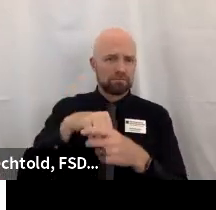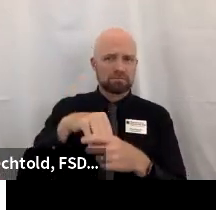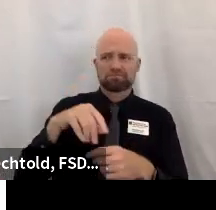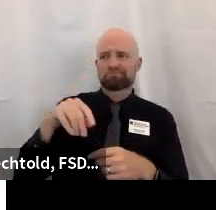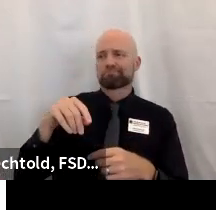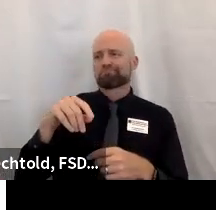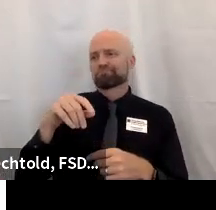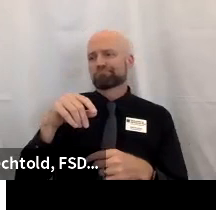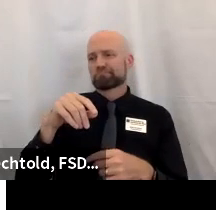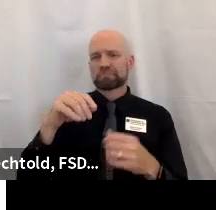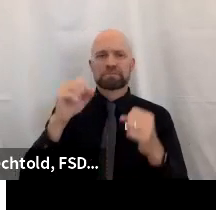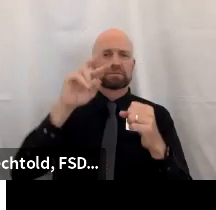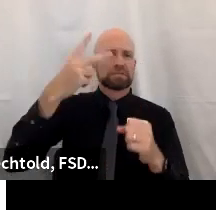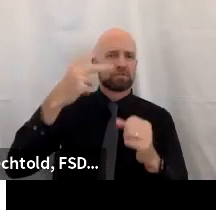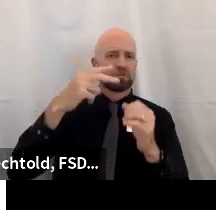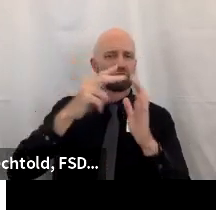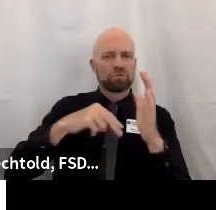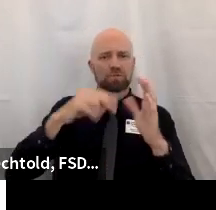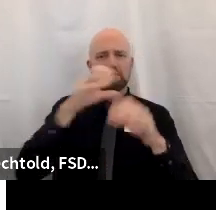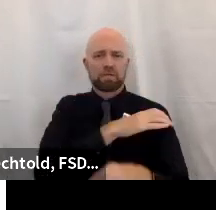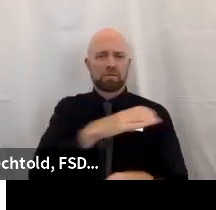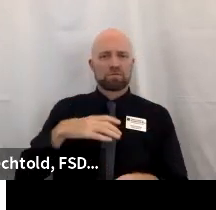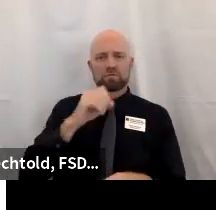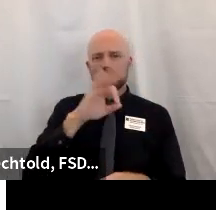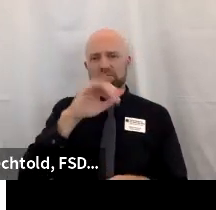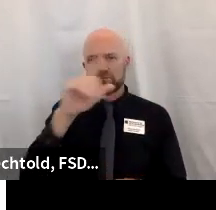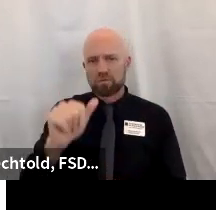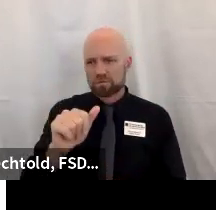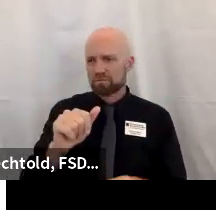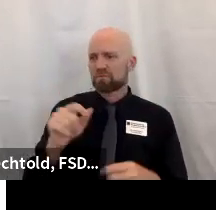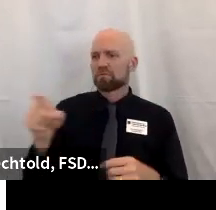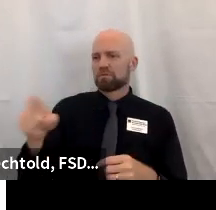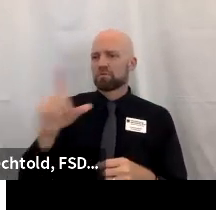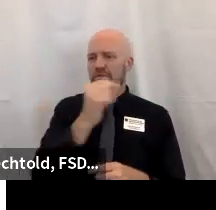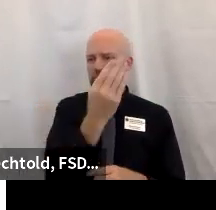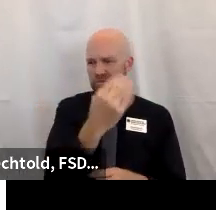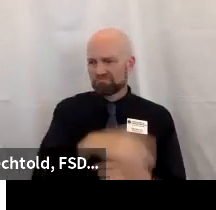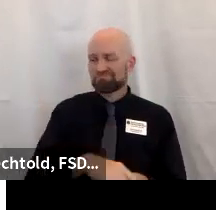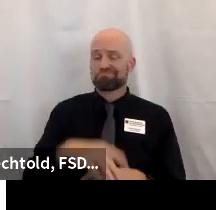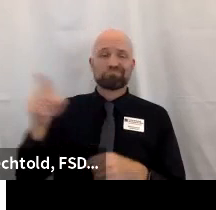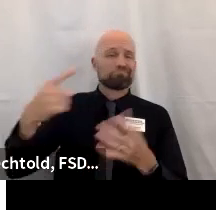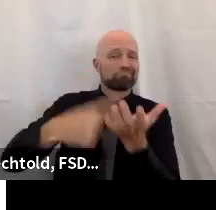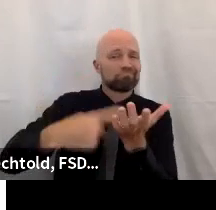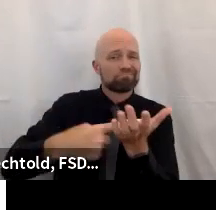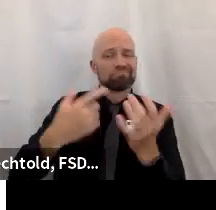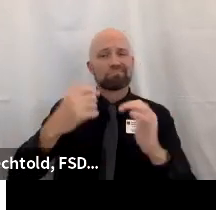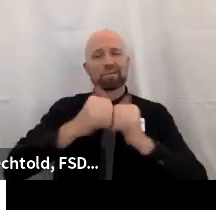The first time I saw Mr. Rasinski... ...or was it the second Reading Council Florida in 2014?